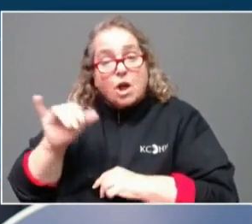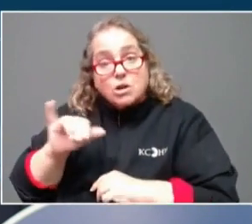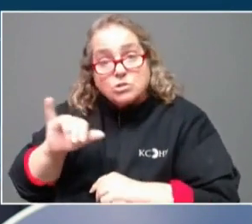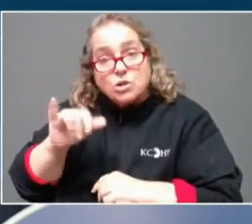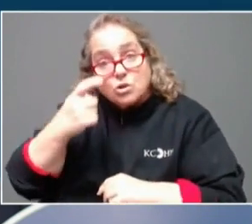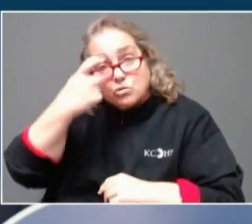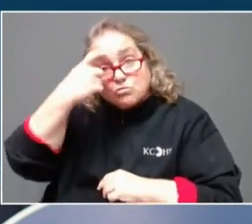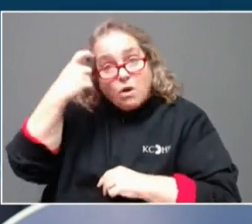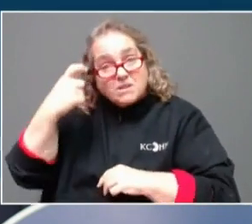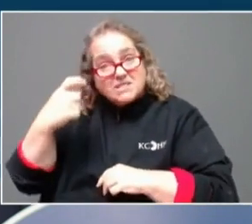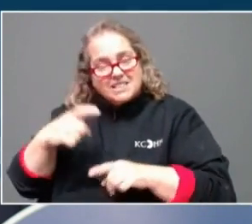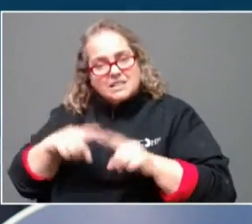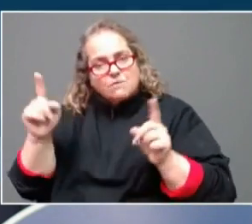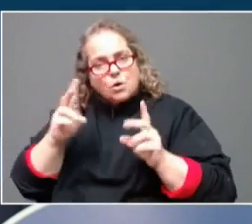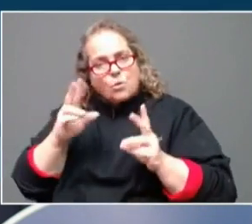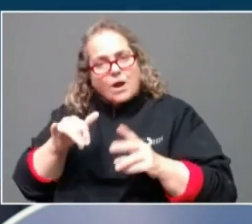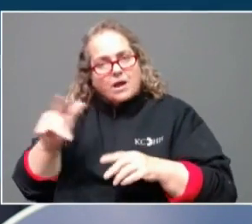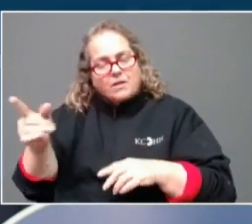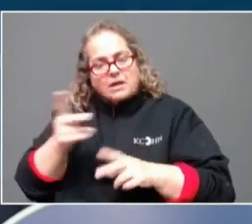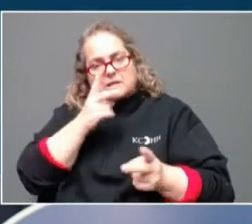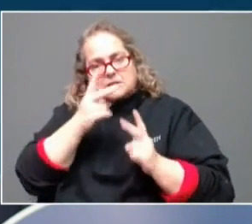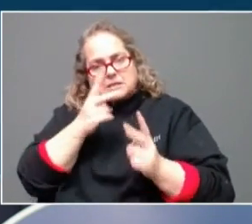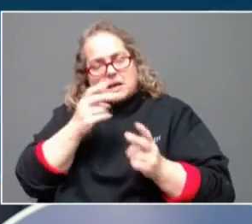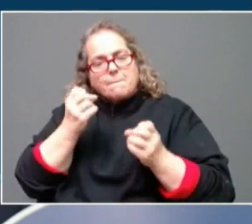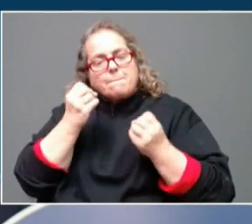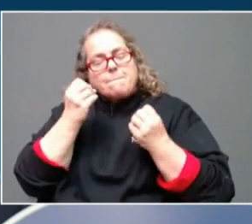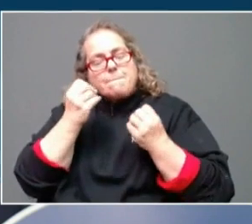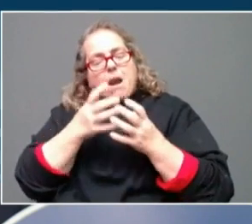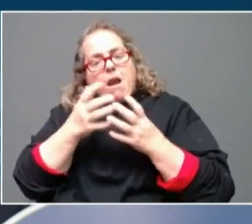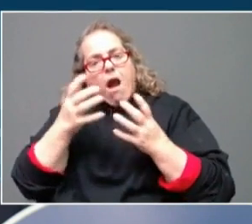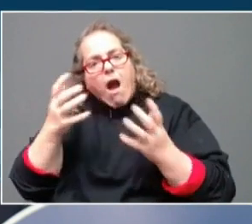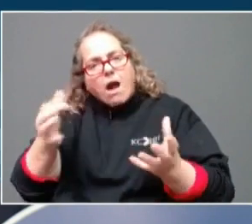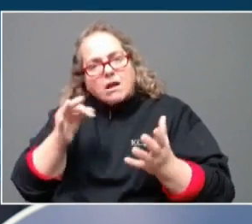way because they are seeing death at a frequency and regularity, which is